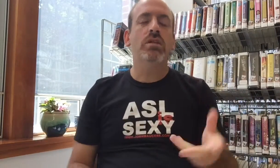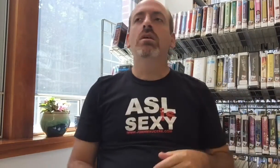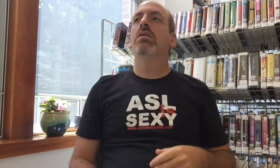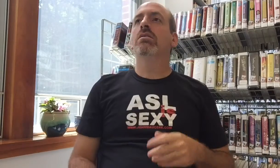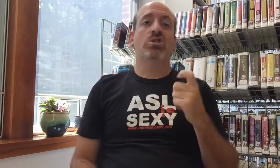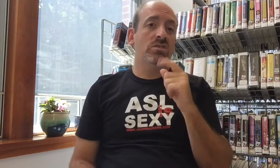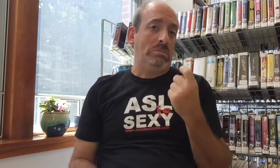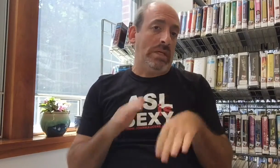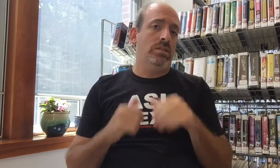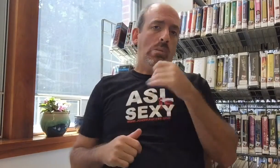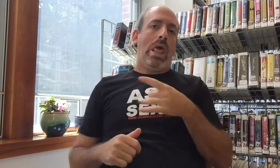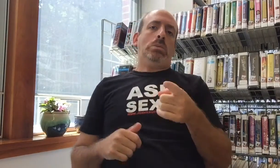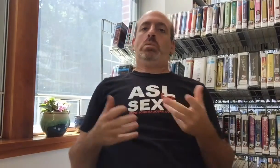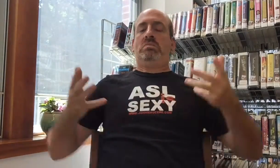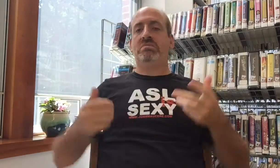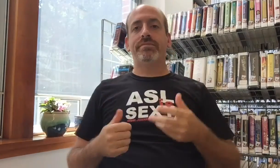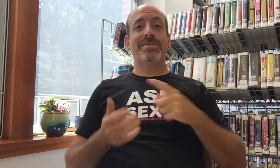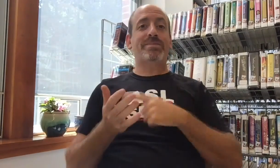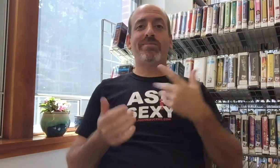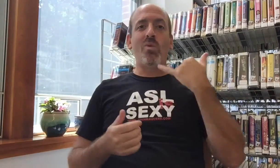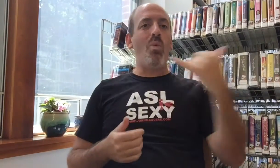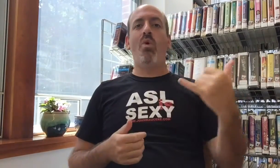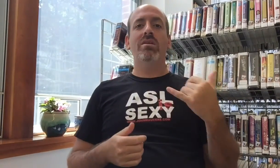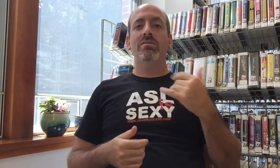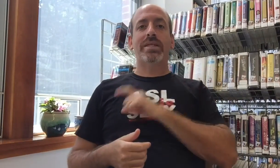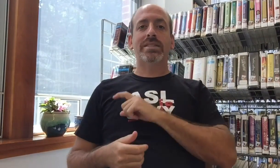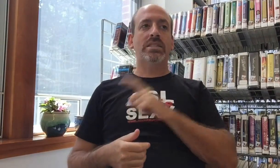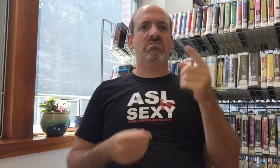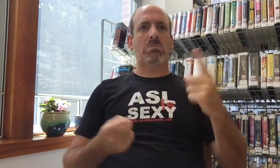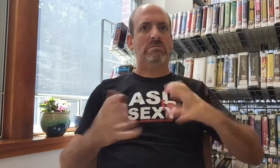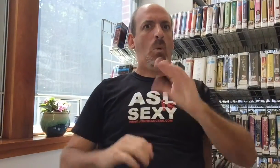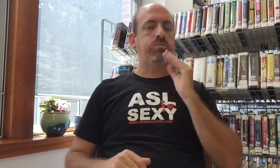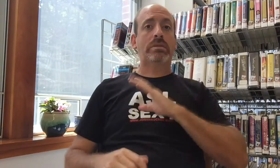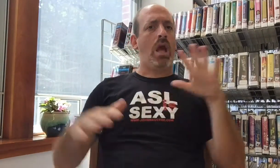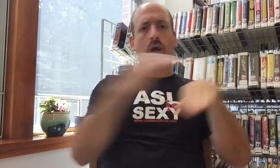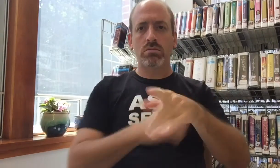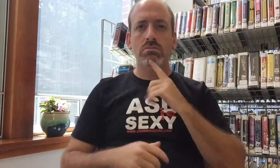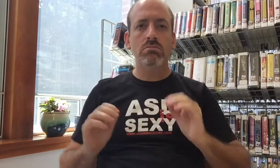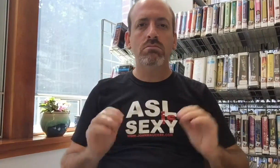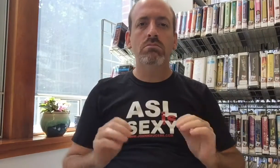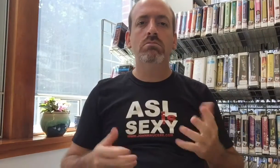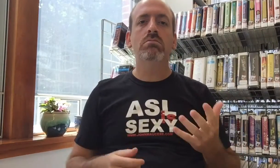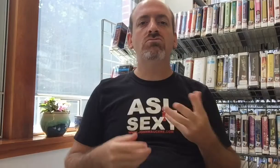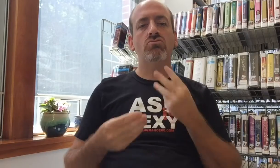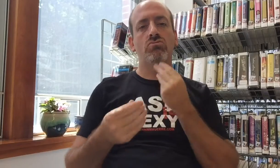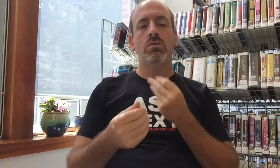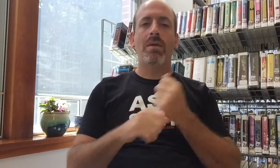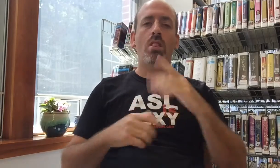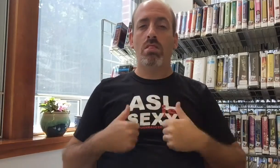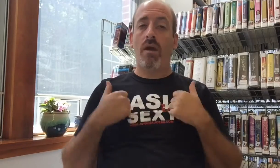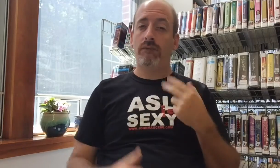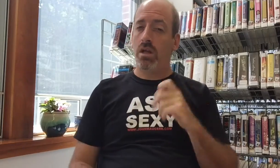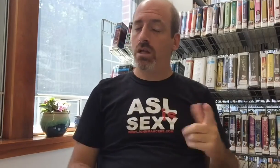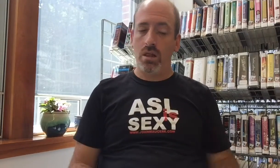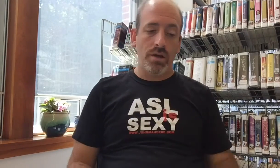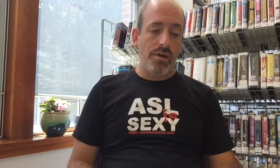them publicly. Basically this person doesn't like you. It could even someone calling police on you for no reasons. It's their goal to make your lives miserable.